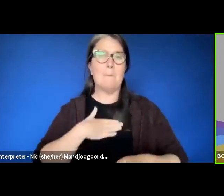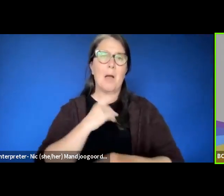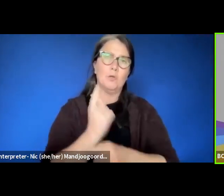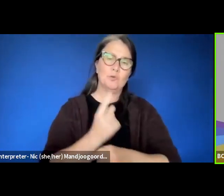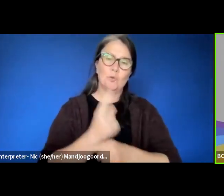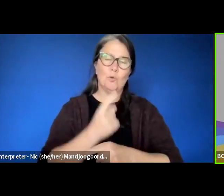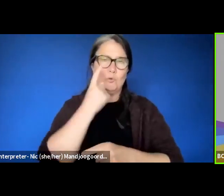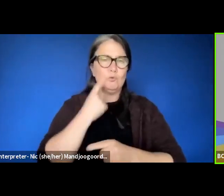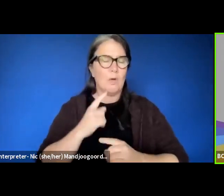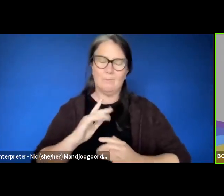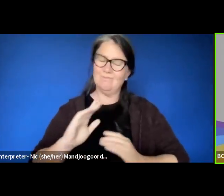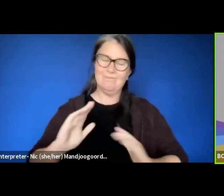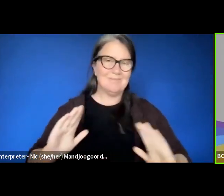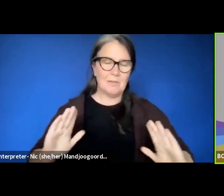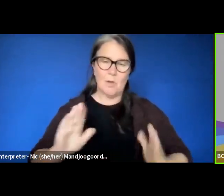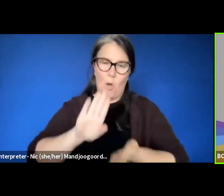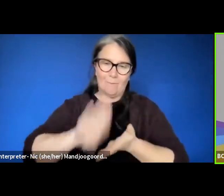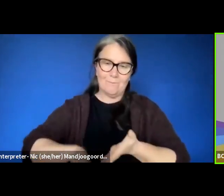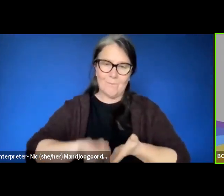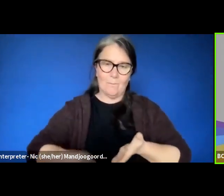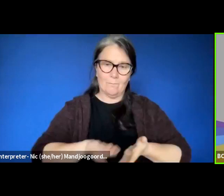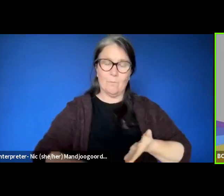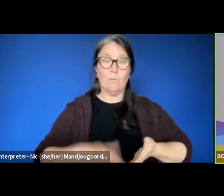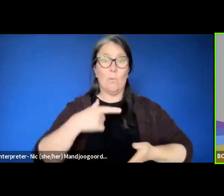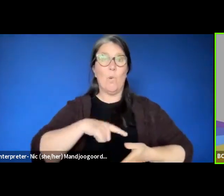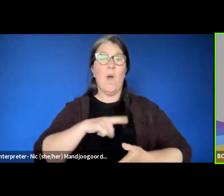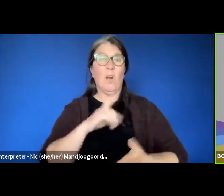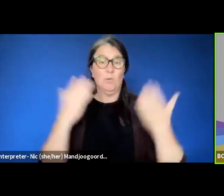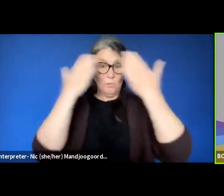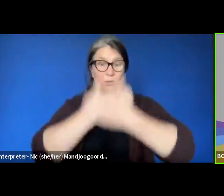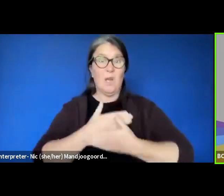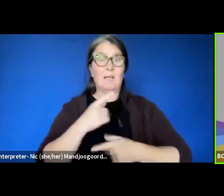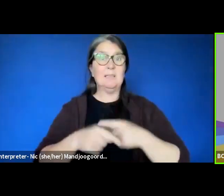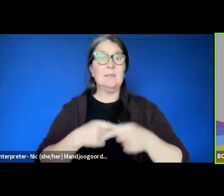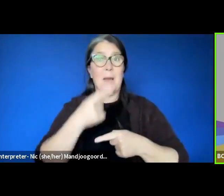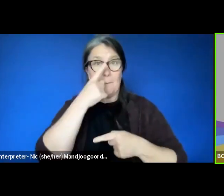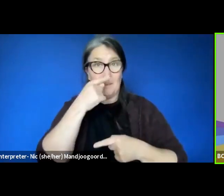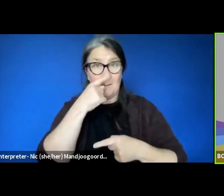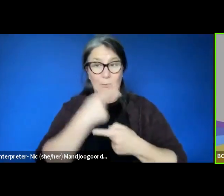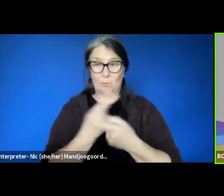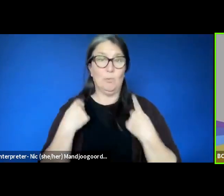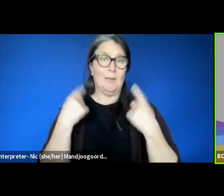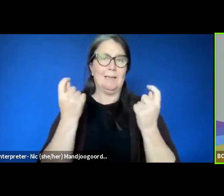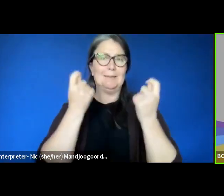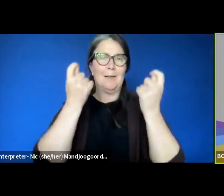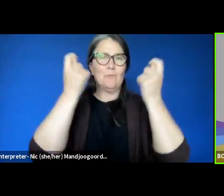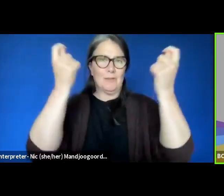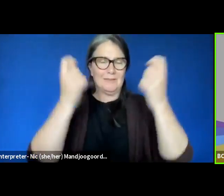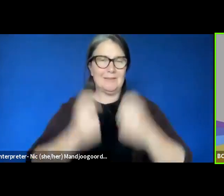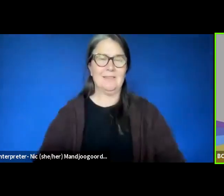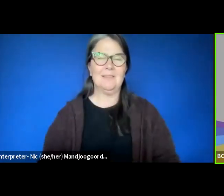ge to be here tonight we're going to try and kick the remaX short because it's all about the short because it's all about the people that we're going to champion.